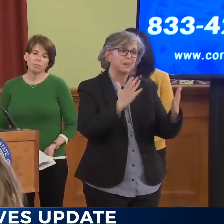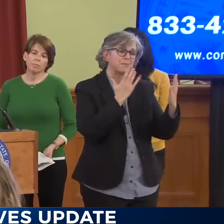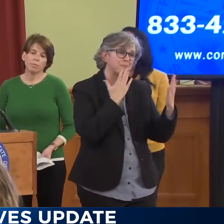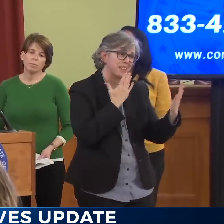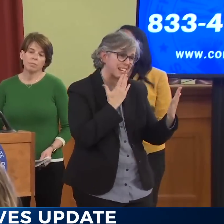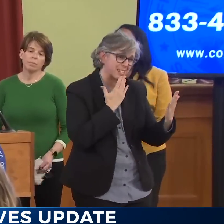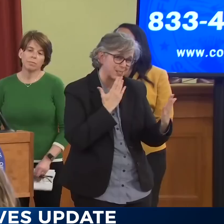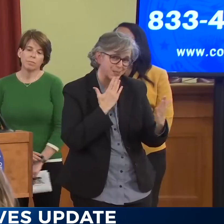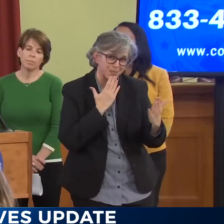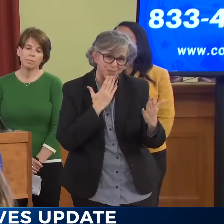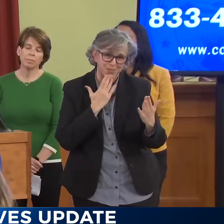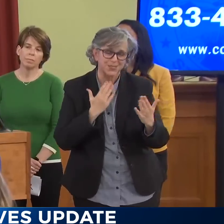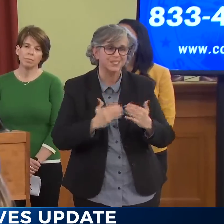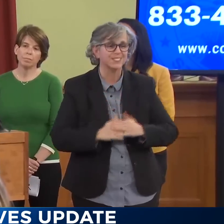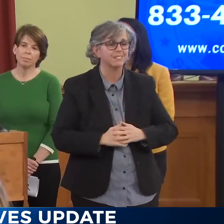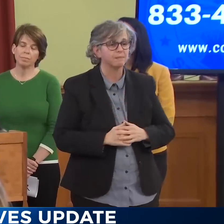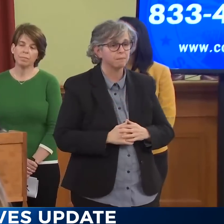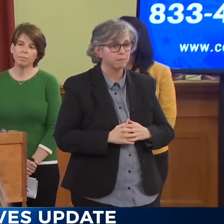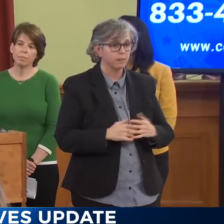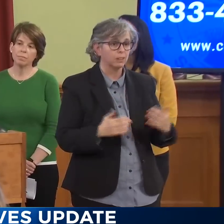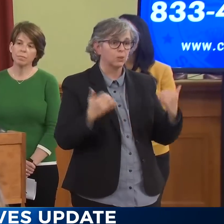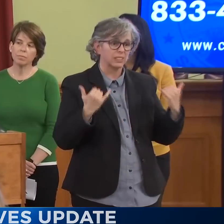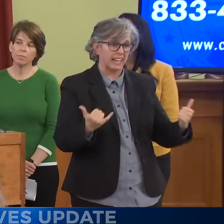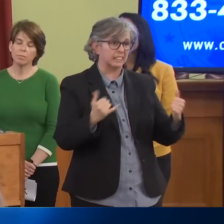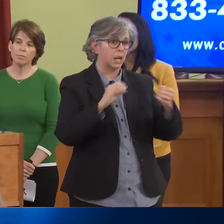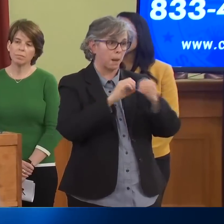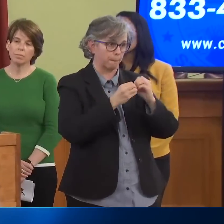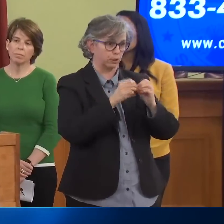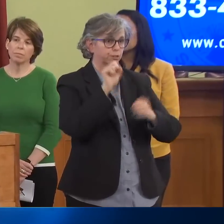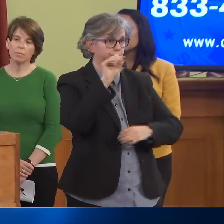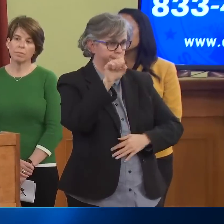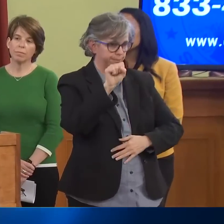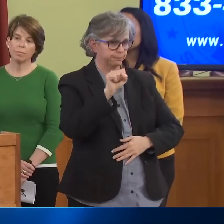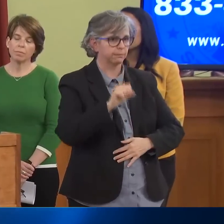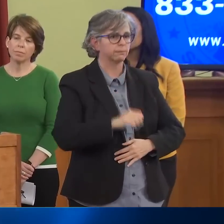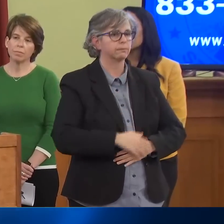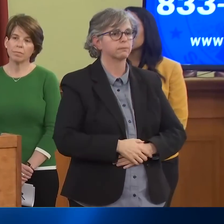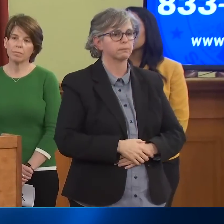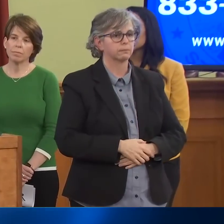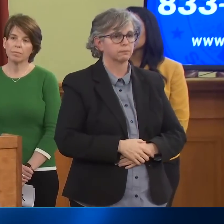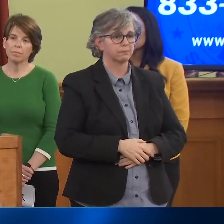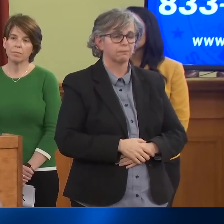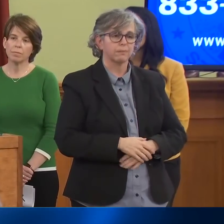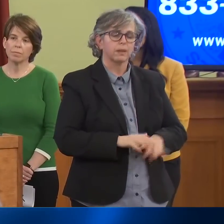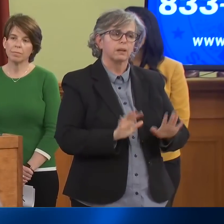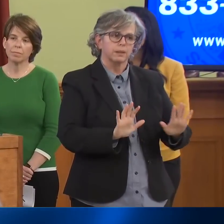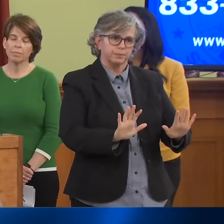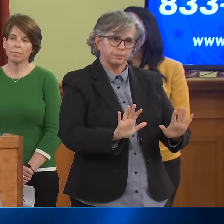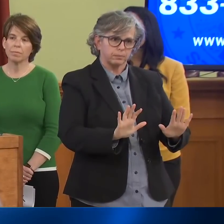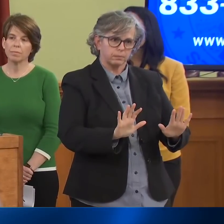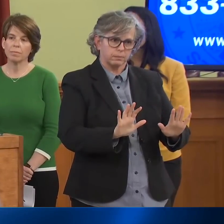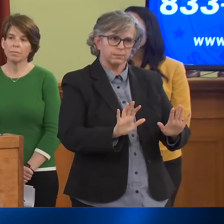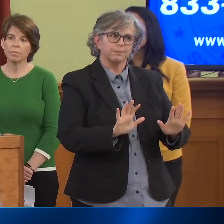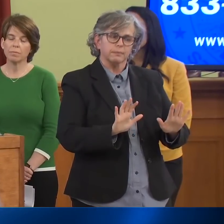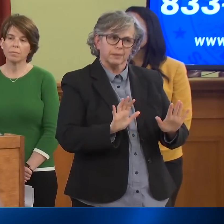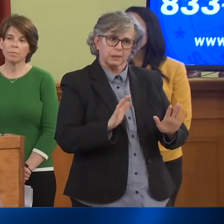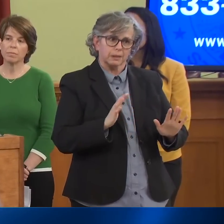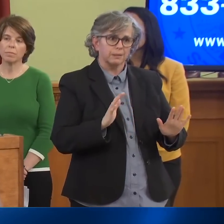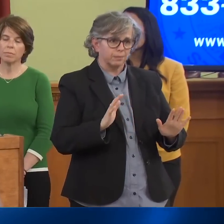I WILL NOW ASK DR. ATKIN TO COME UP TO GIVE US FIGURES AND COMMENTS. THANK YOU, SIR. LET ME START WITH OUR FIGURES